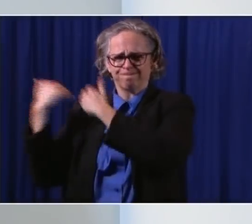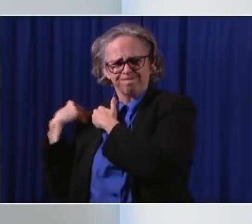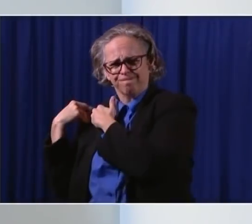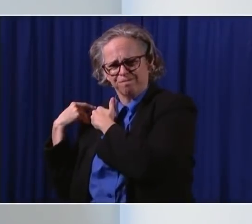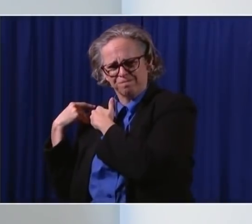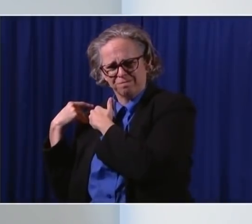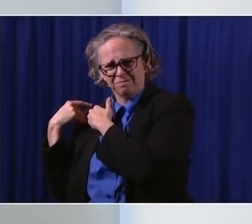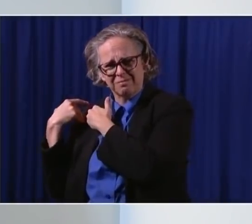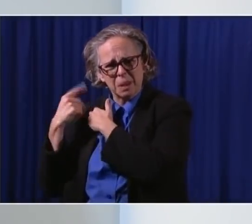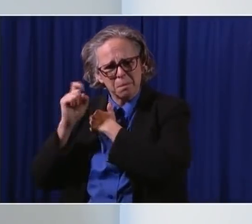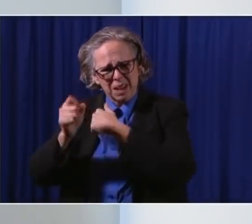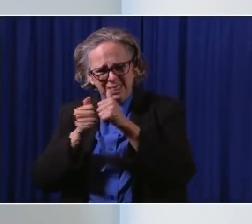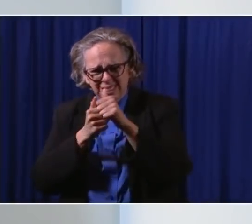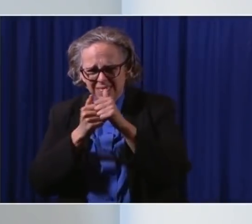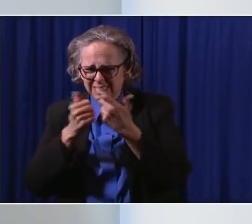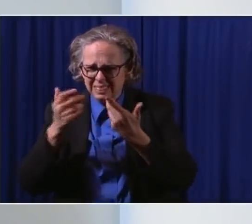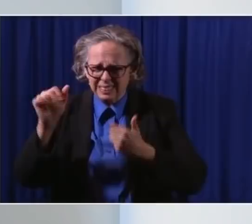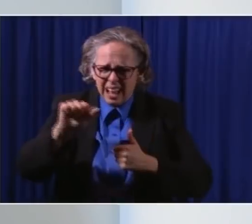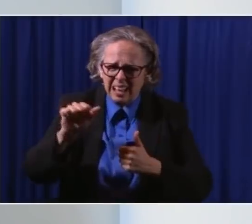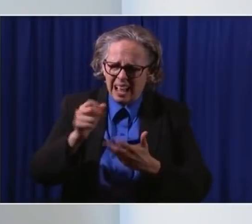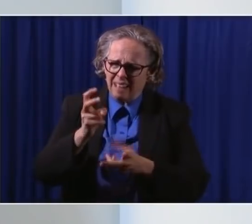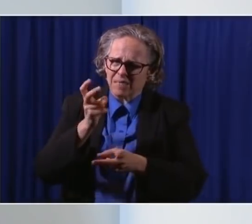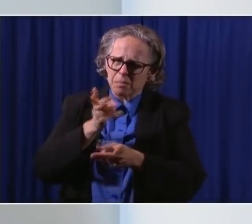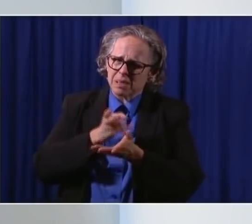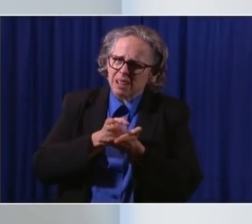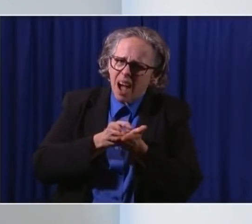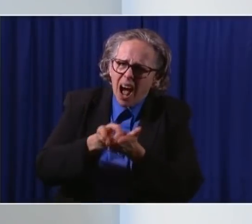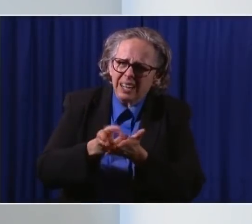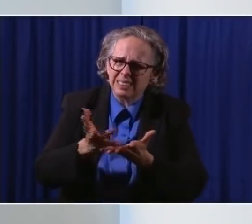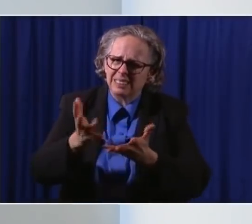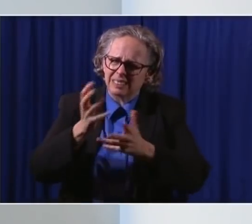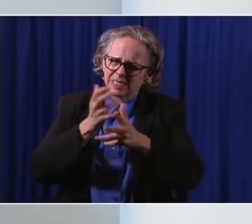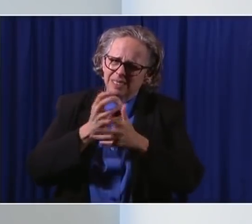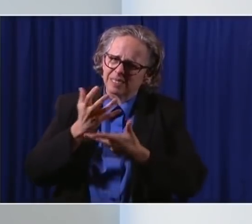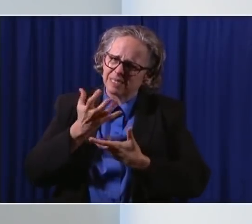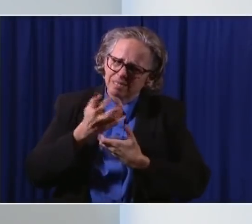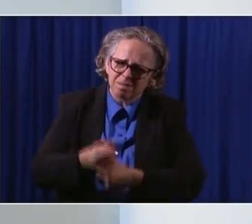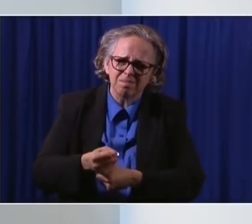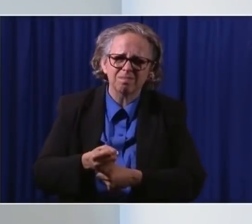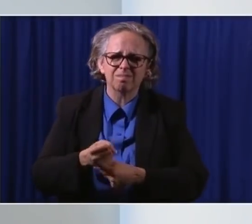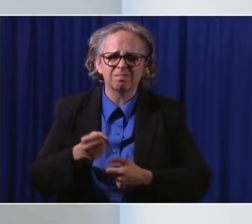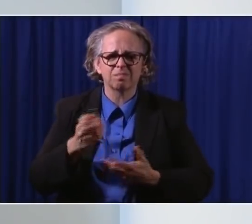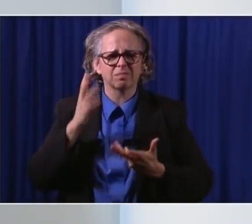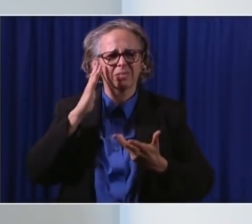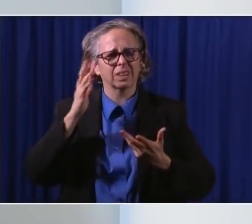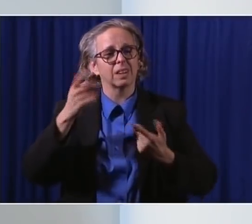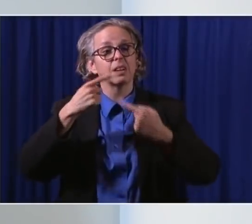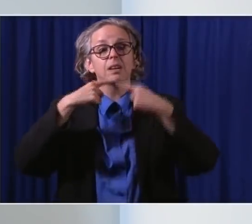SEASON. WE ALL WANT TO GET BACK ON THE TRACK OR ON THE FIELD OR ON THE COURT. THEN ALL OF US, PARTICULARLY